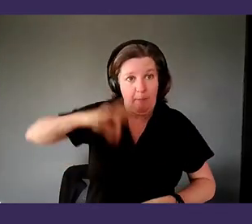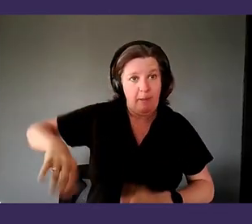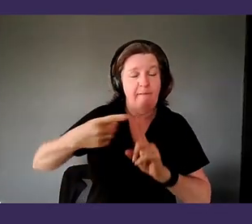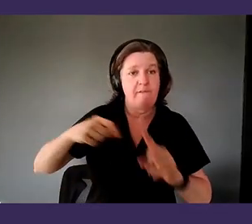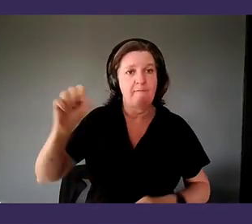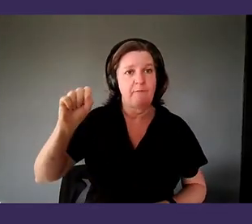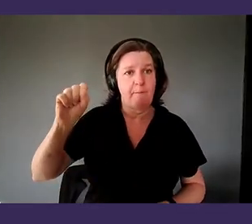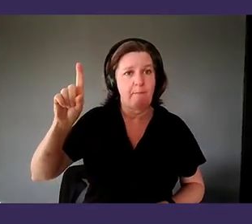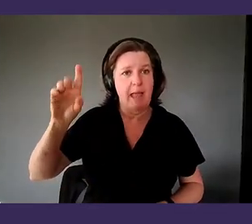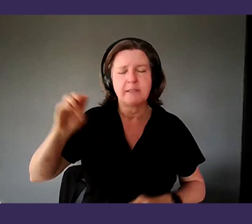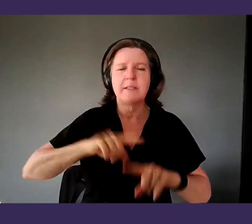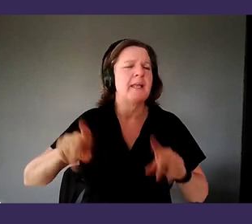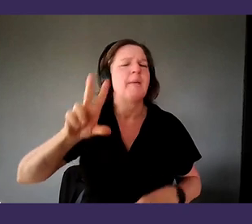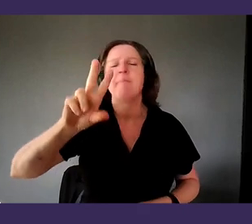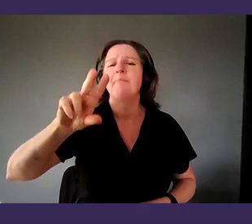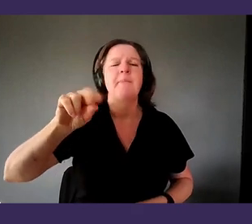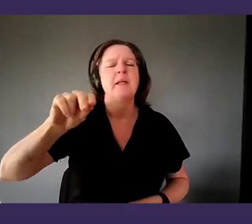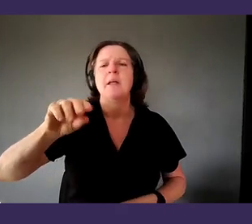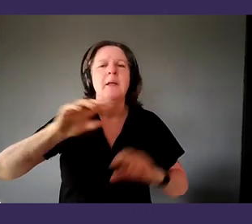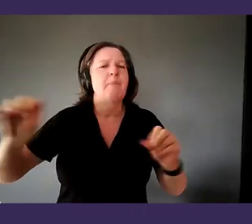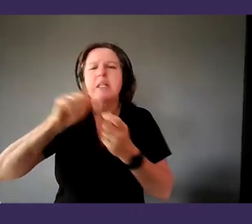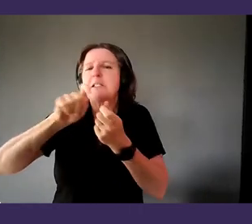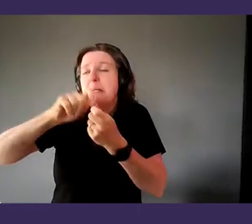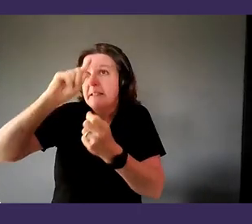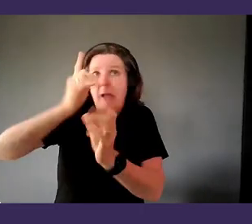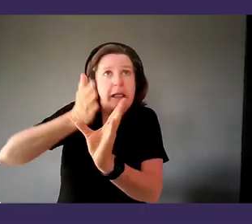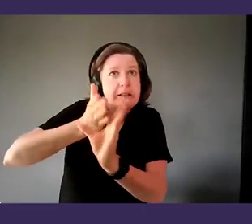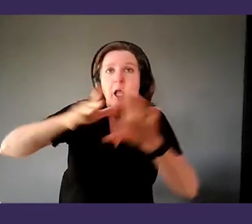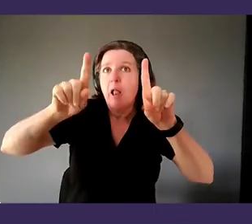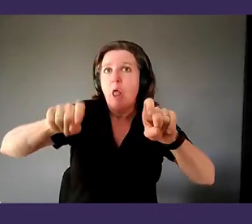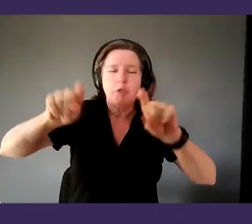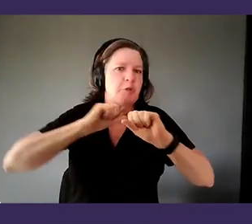but no, no specific psychological testing or anything like that needs to be done,